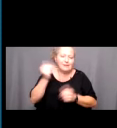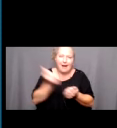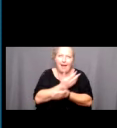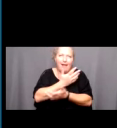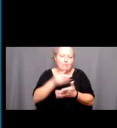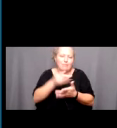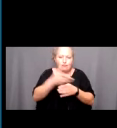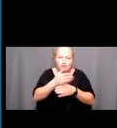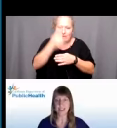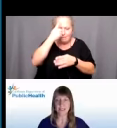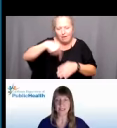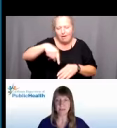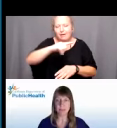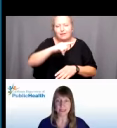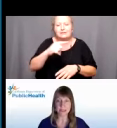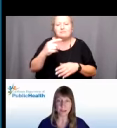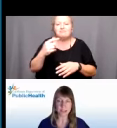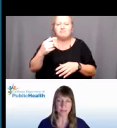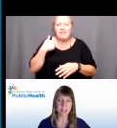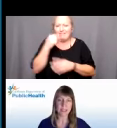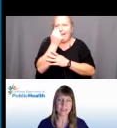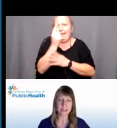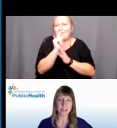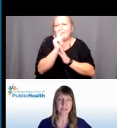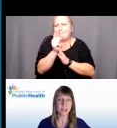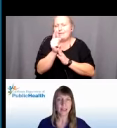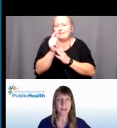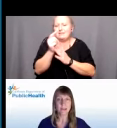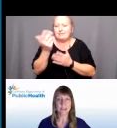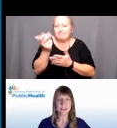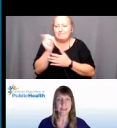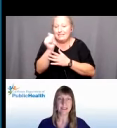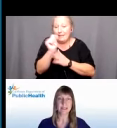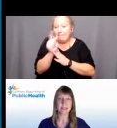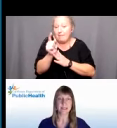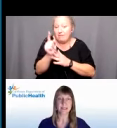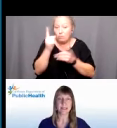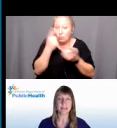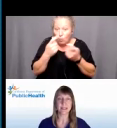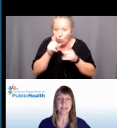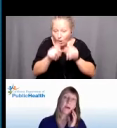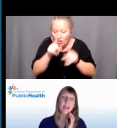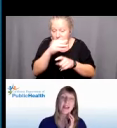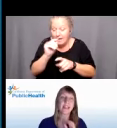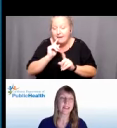have shared. We have just about 10 minutes of questions and answers, and